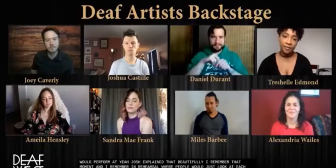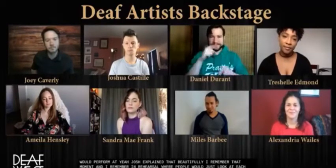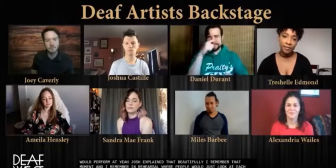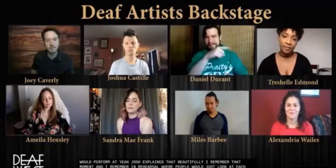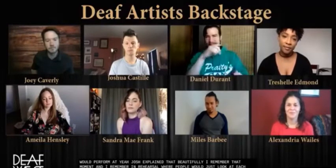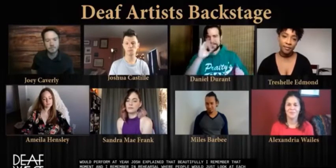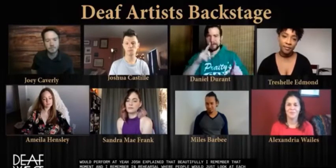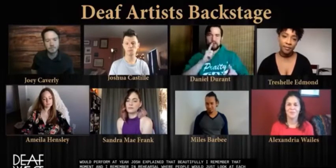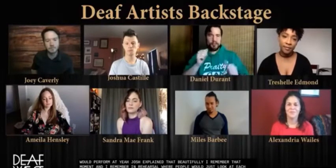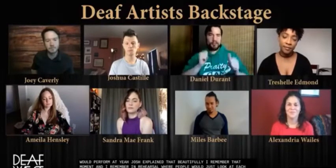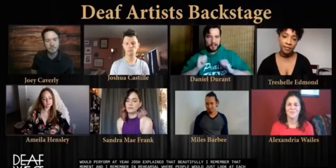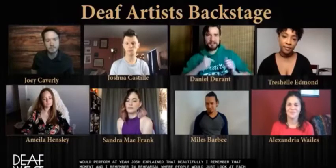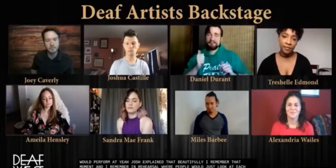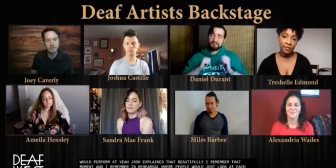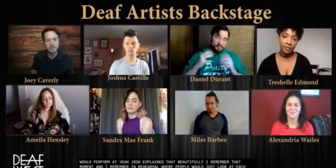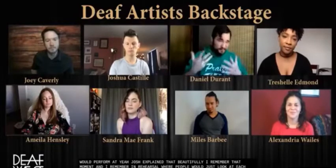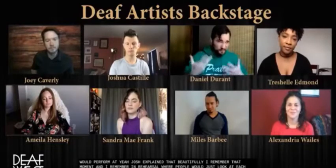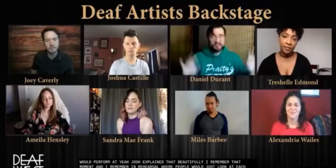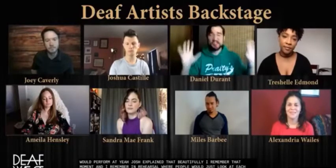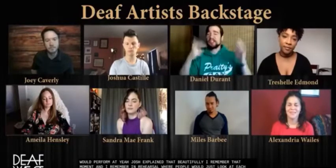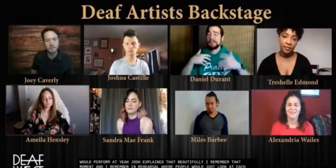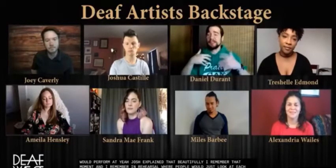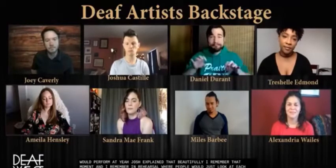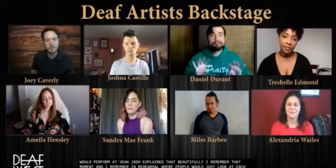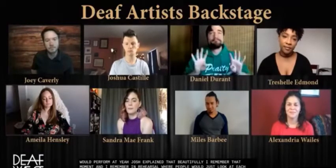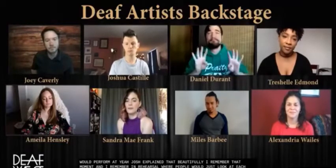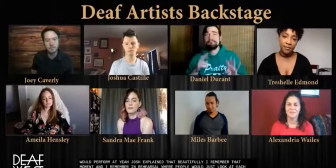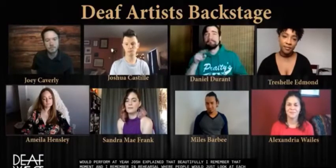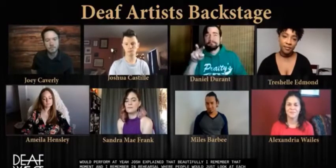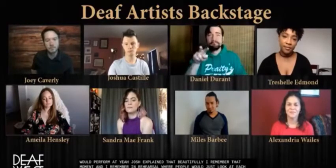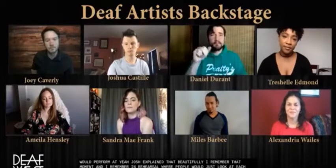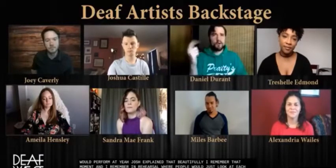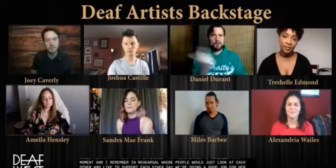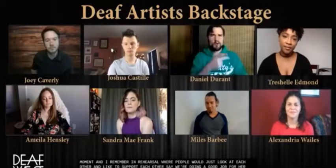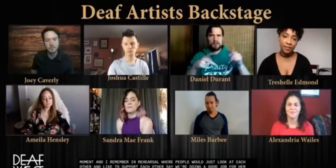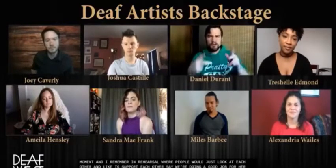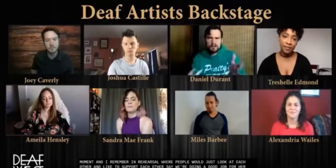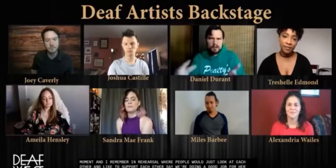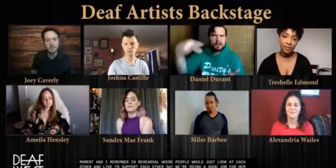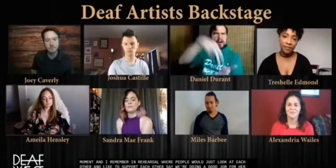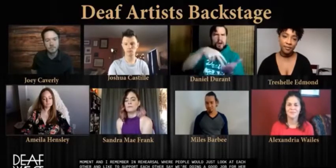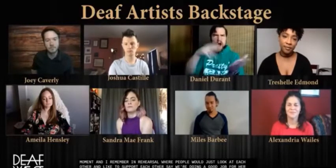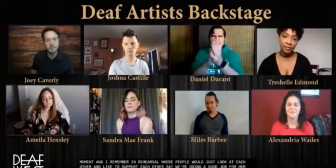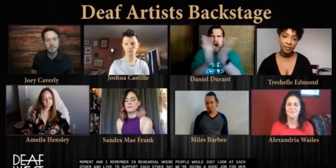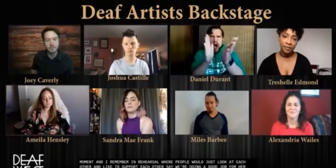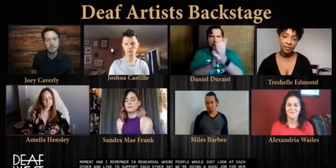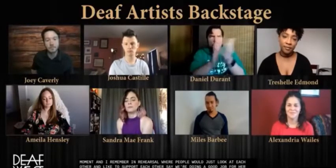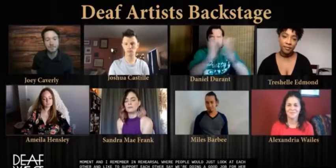I wasn't sure how it was going to work. When we got to a theater finally and we're rehearsing on a stage.